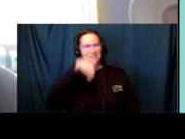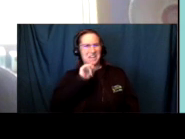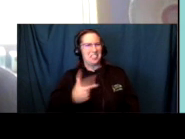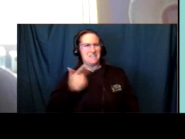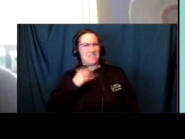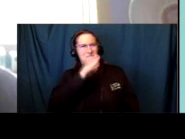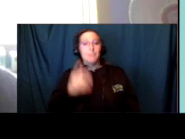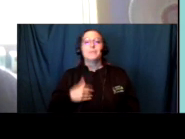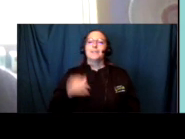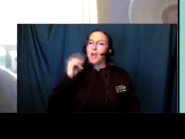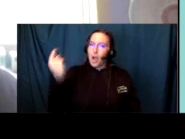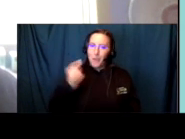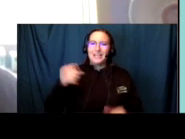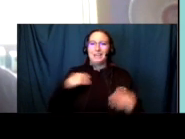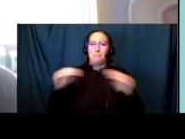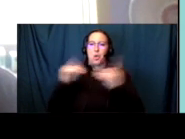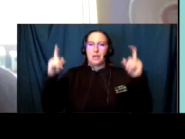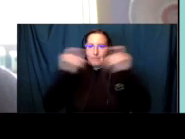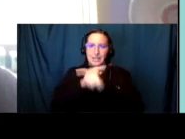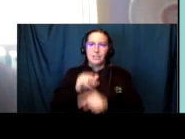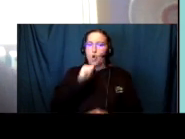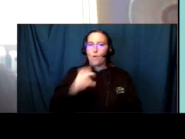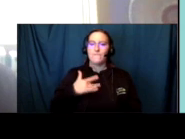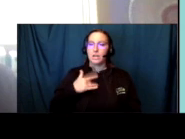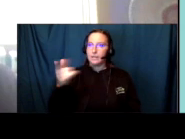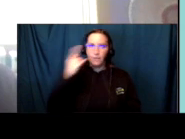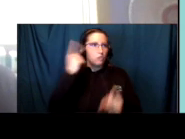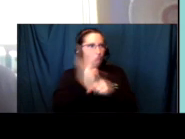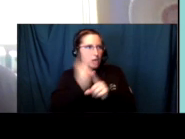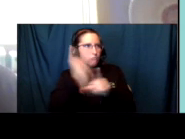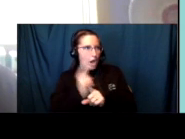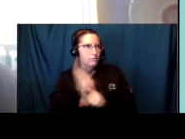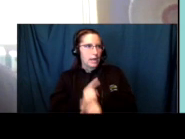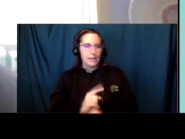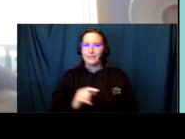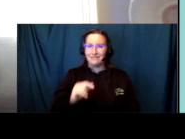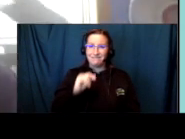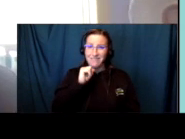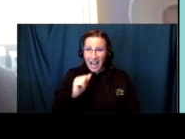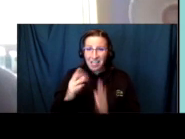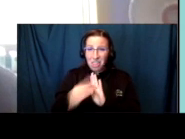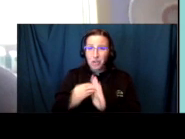complex so don't ever worry like they're getting everything right he's not learning something. One, you're giving him opportunities to